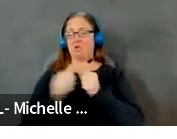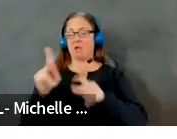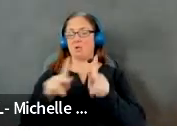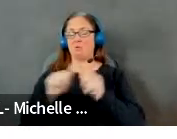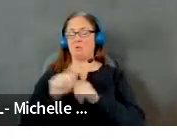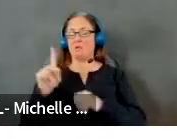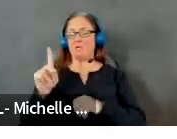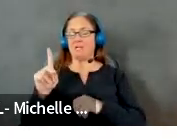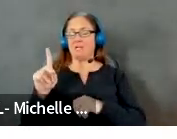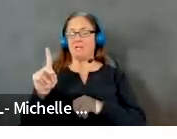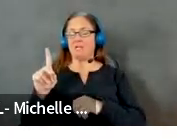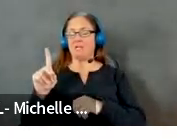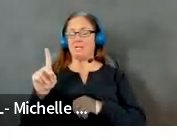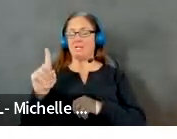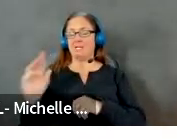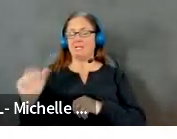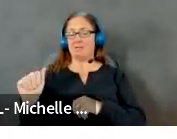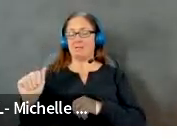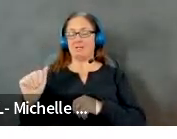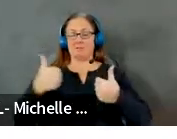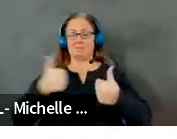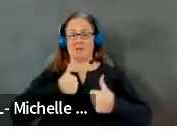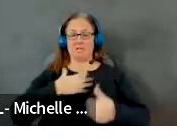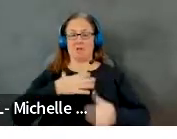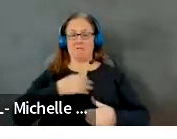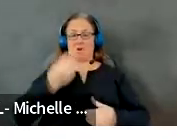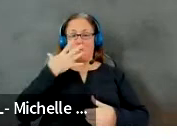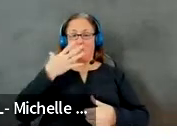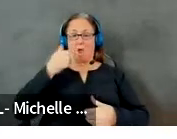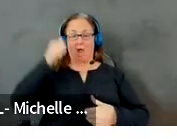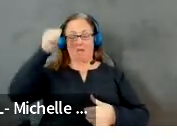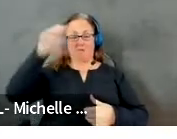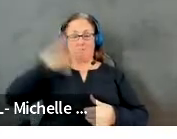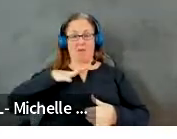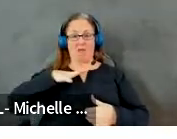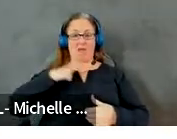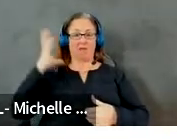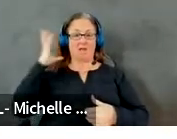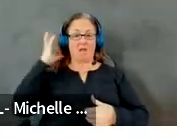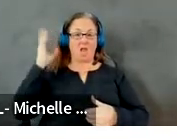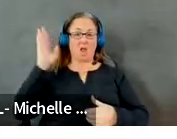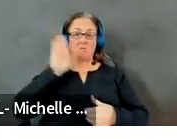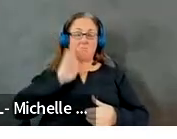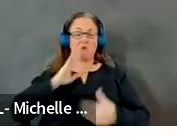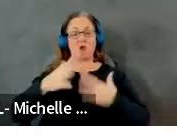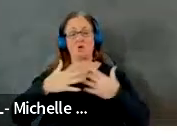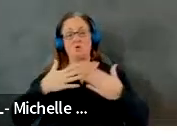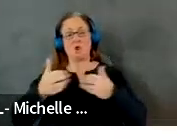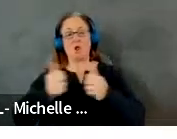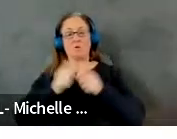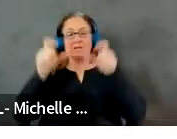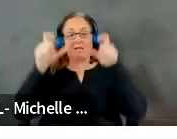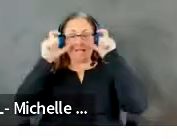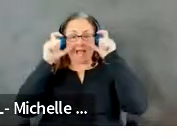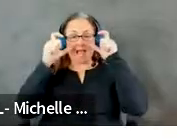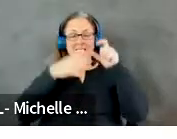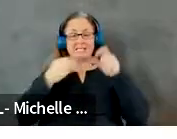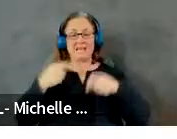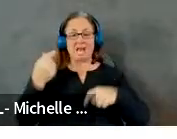visual description. I'm a white male with brown and graying hair with classes and a green pullover